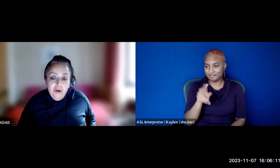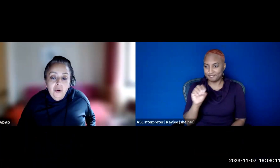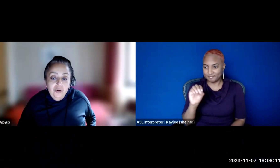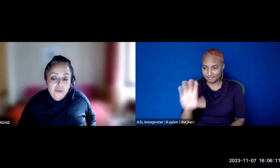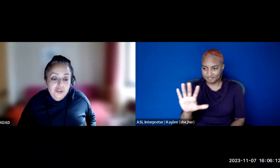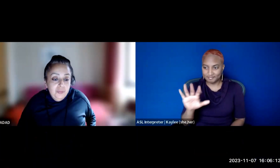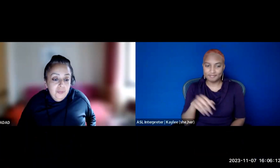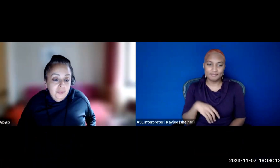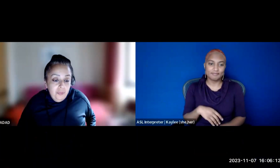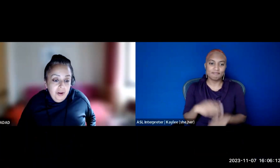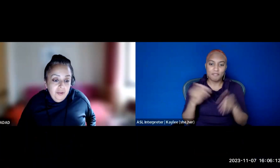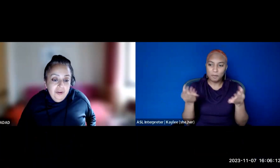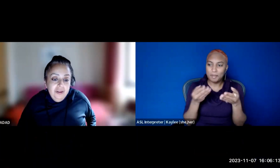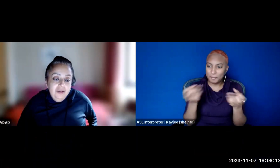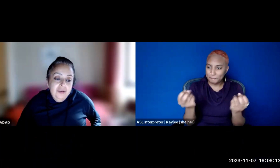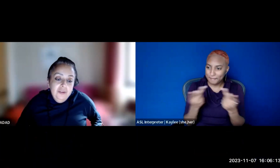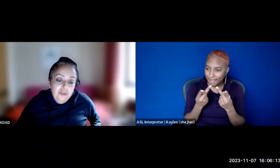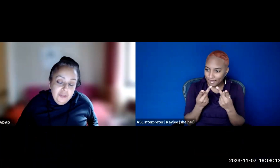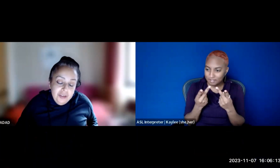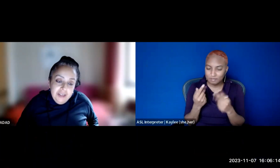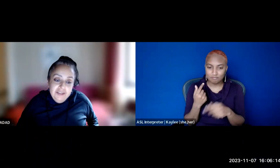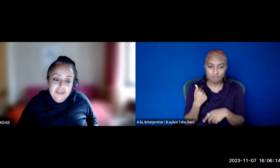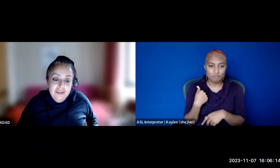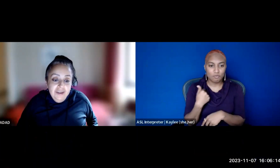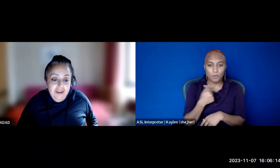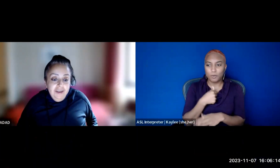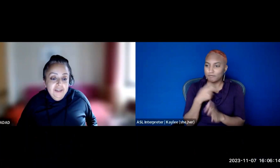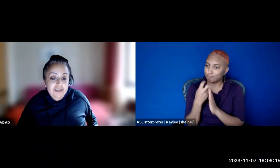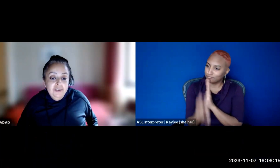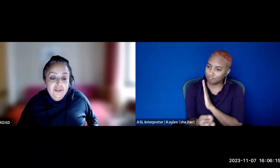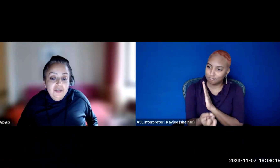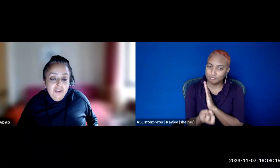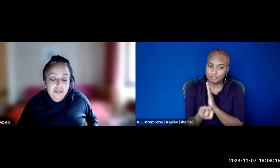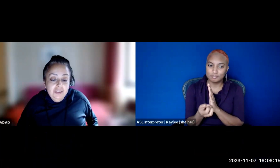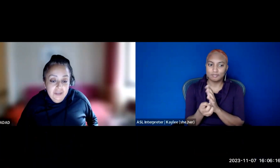We are going to jump right away into the next session,